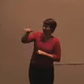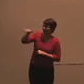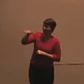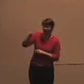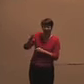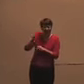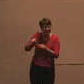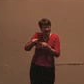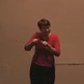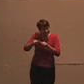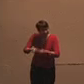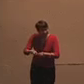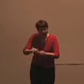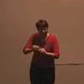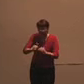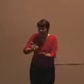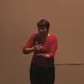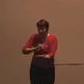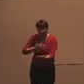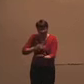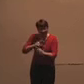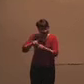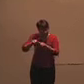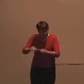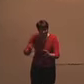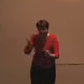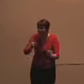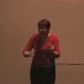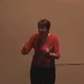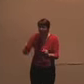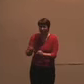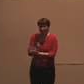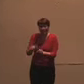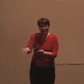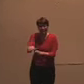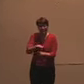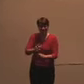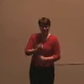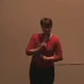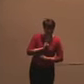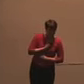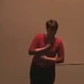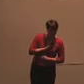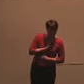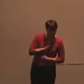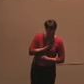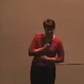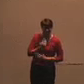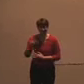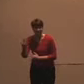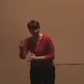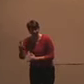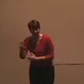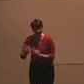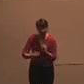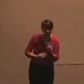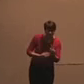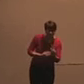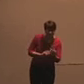or according to how many people you have. You are alone, or you are with two or three or much more.